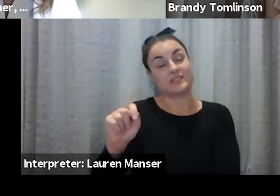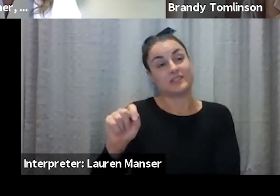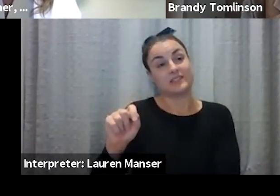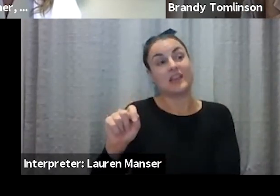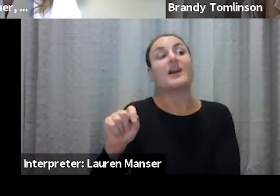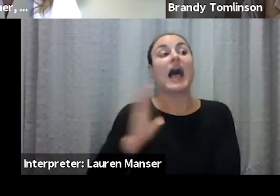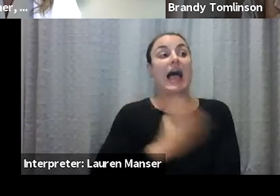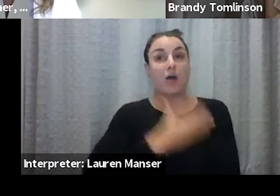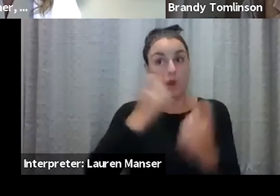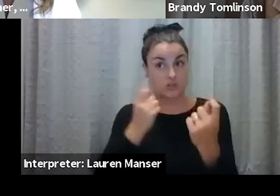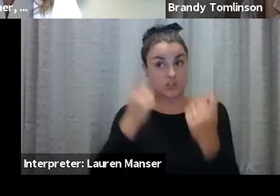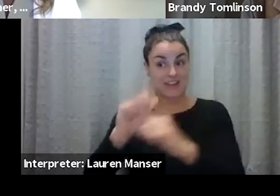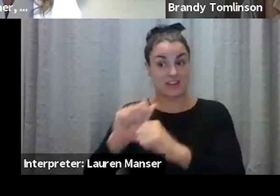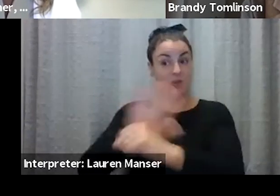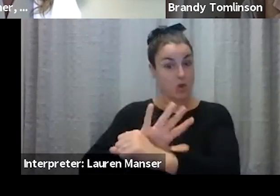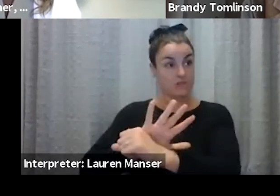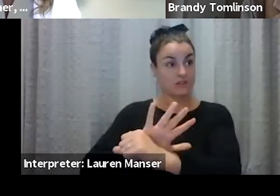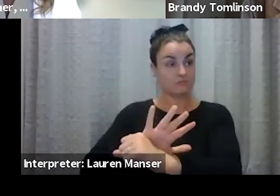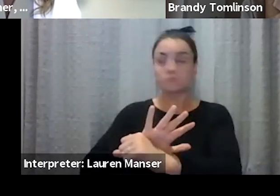for a long time, and we have to make sure